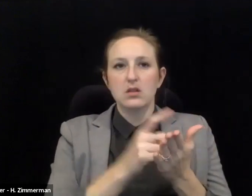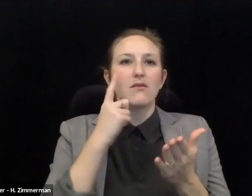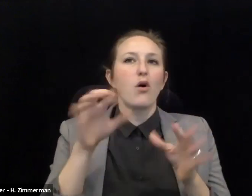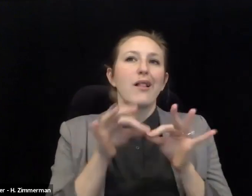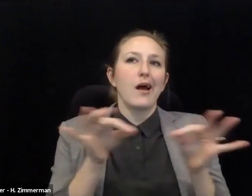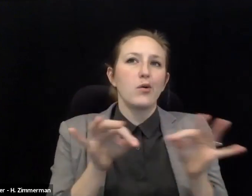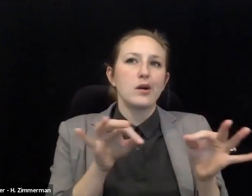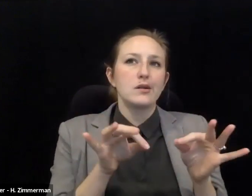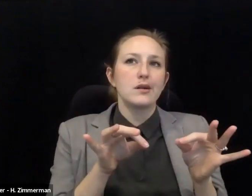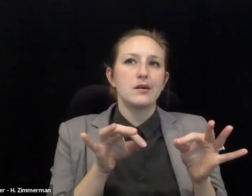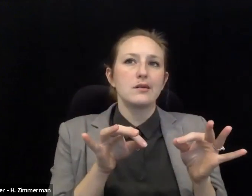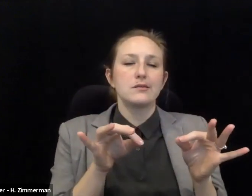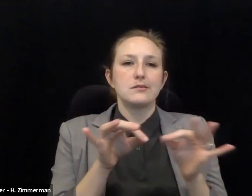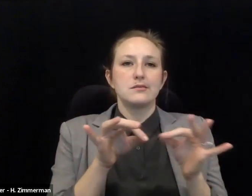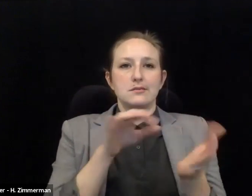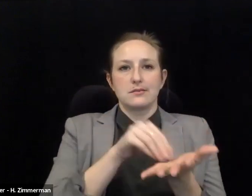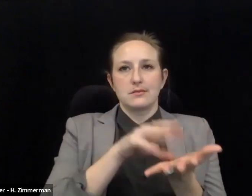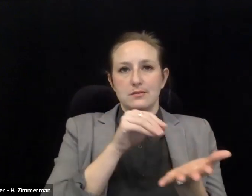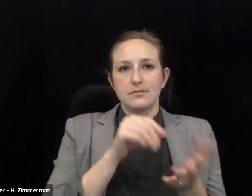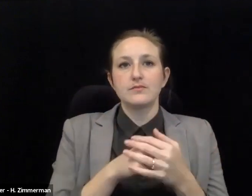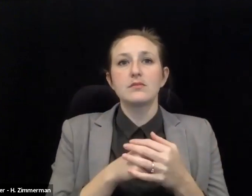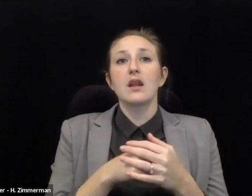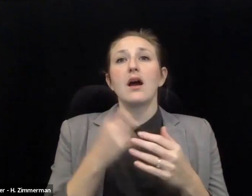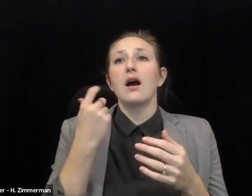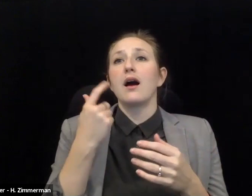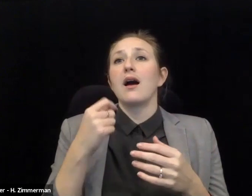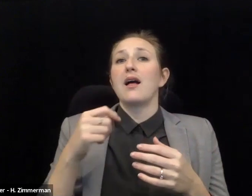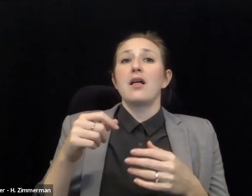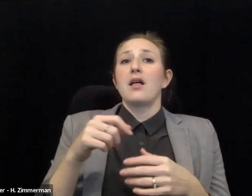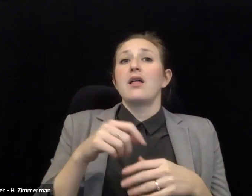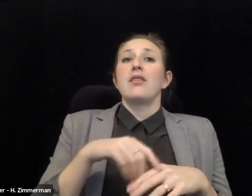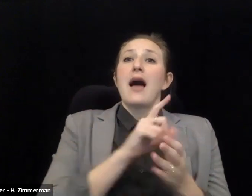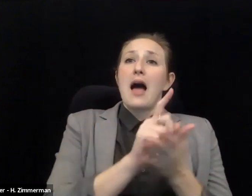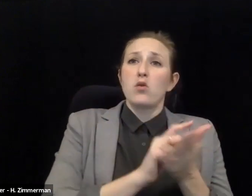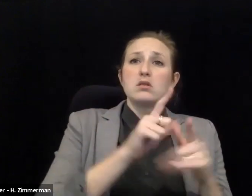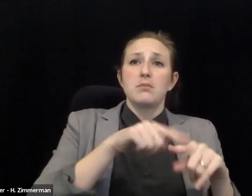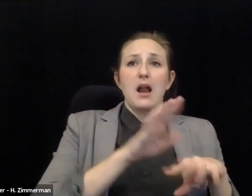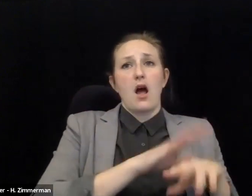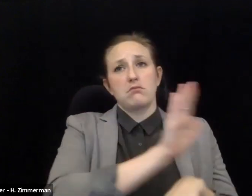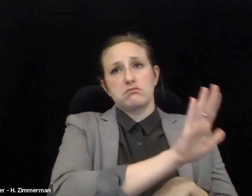and then asynchronous hours will kind of dependent on the partner. Often this past summer,